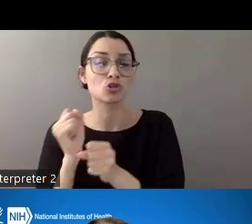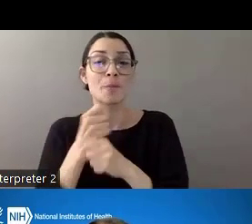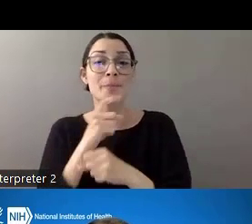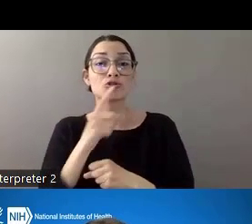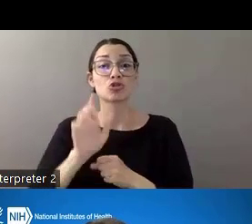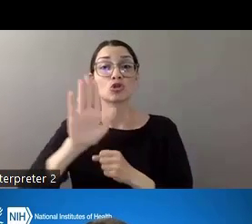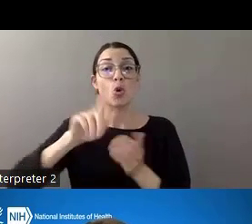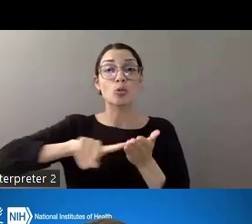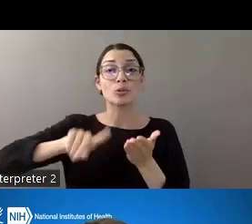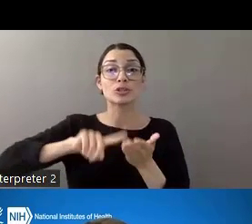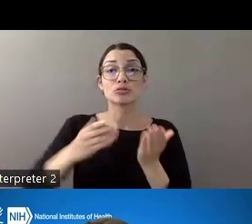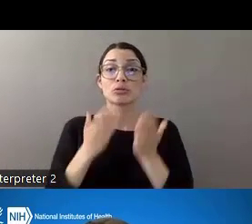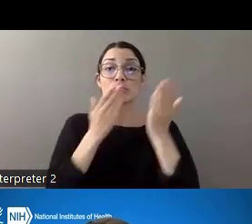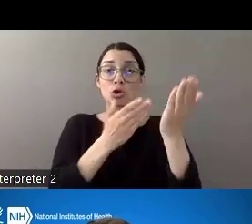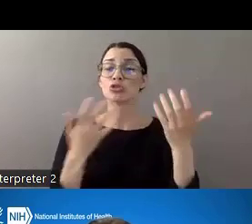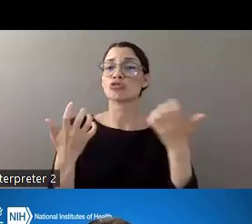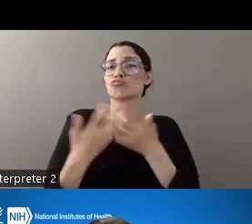will actually fit within that 3-year timeline.